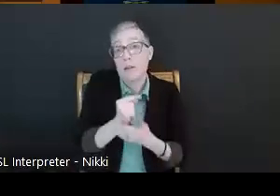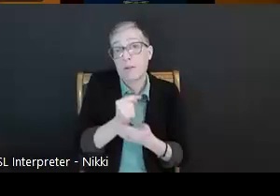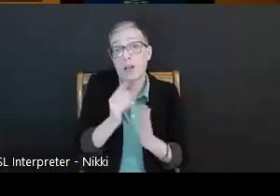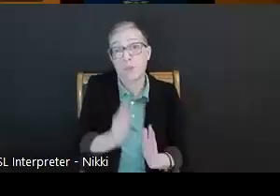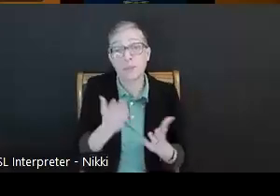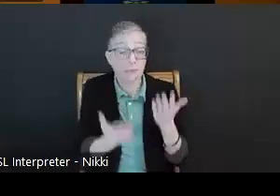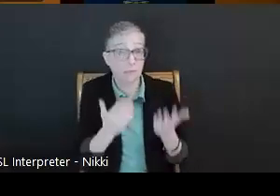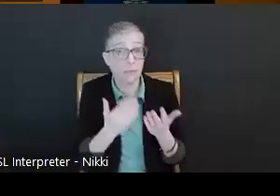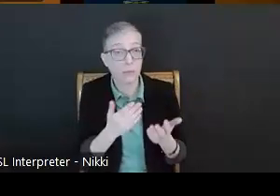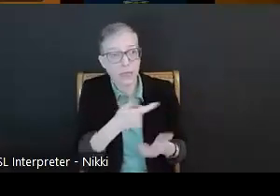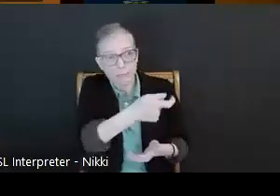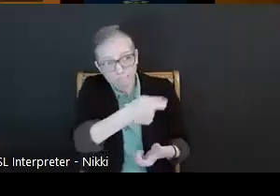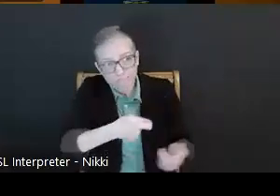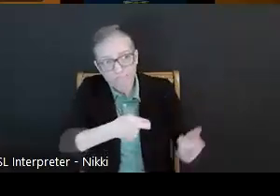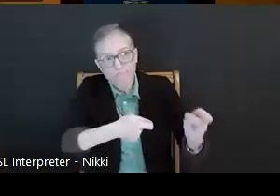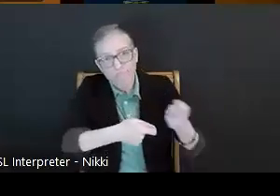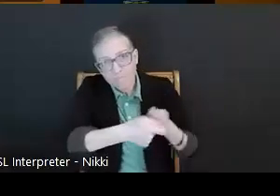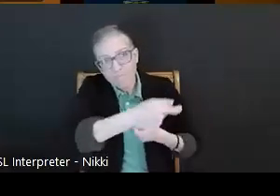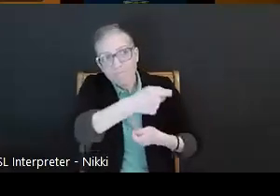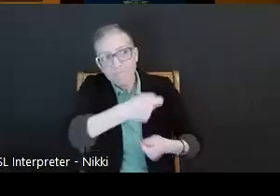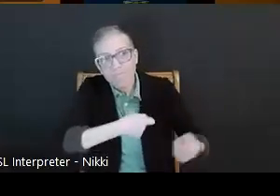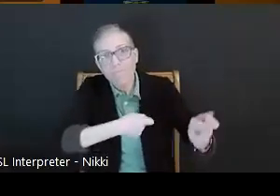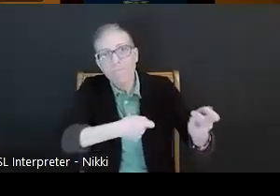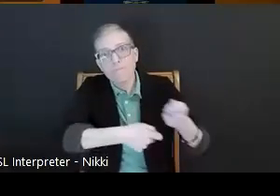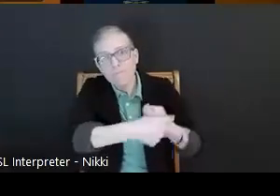or you know just therapeutic questioning to understand a little bit more why that was